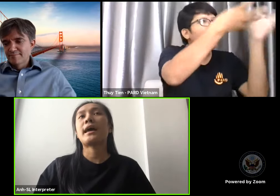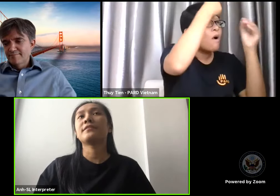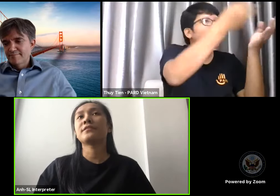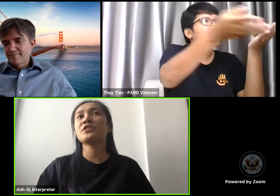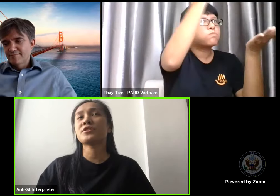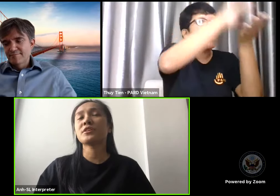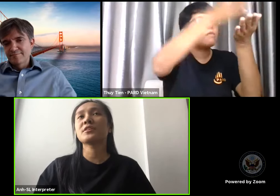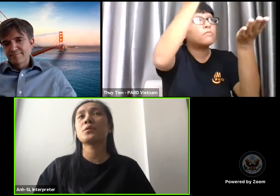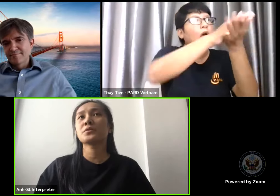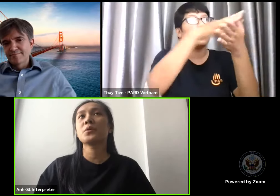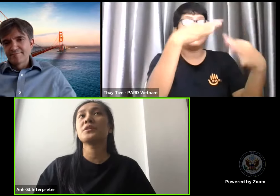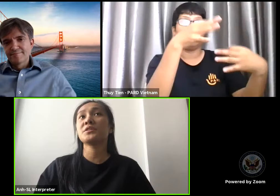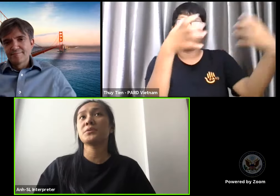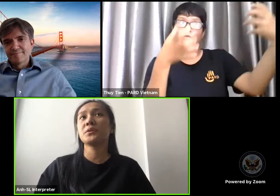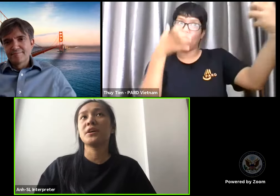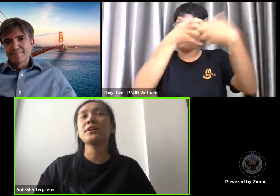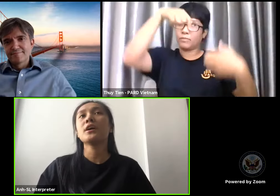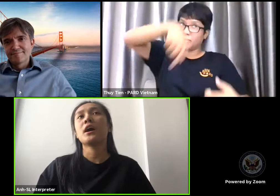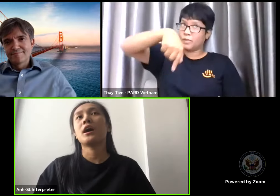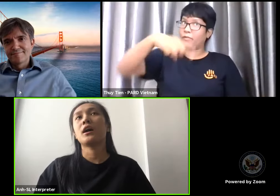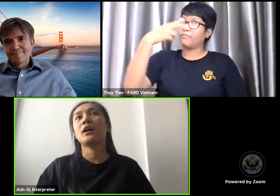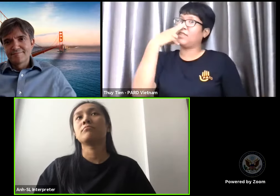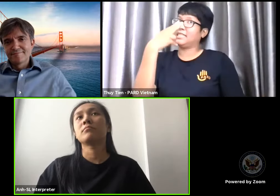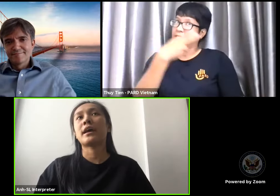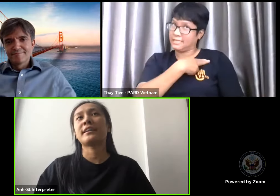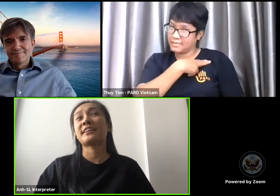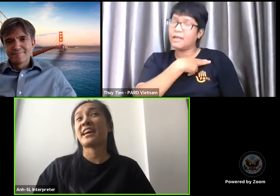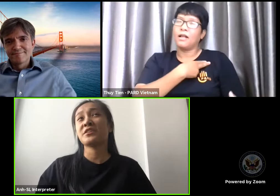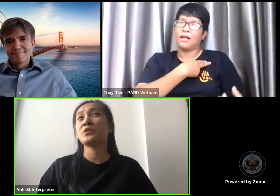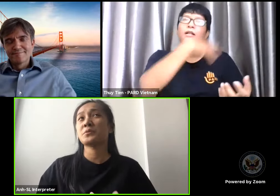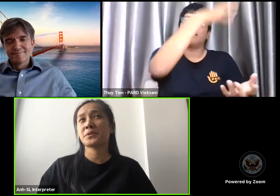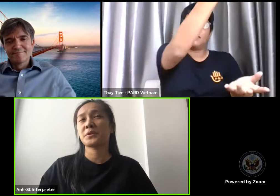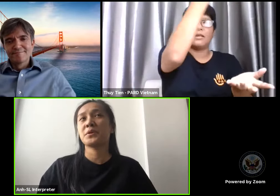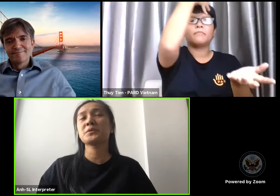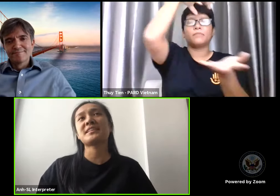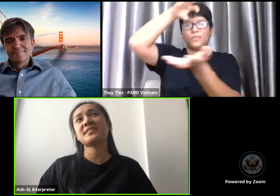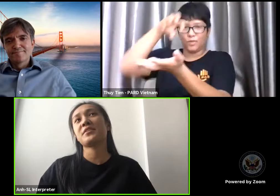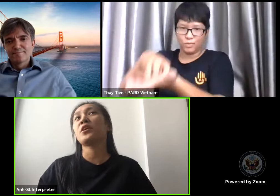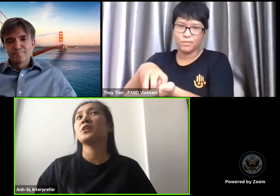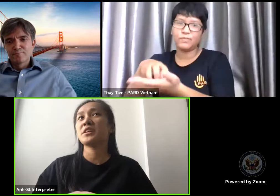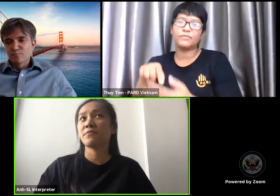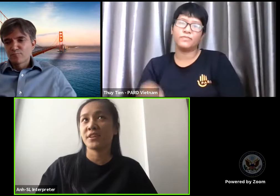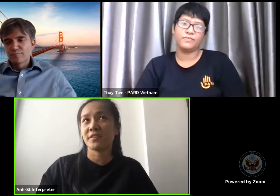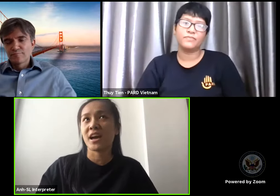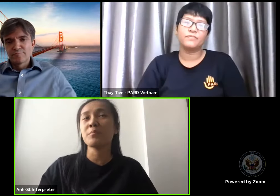And teachers also need to learn and gain new skills. Let's say not only in Vietnam